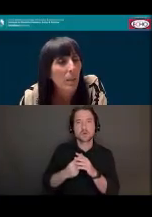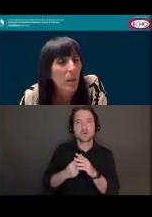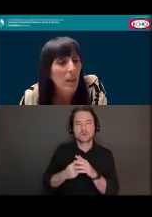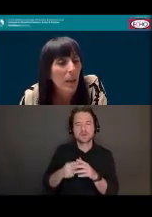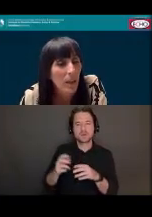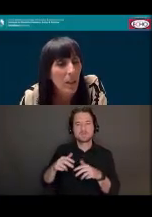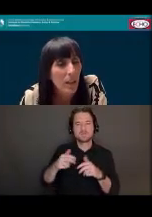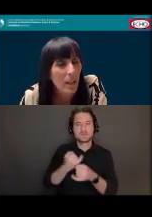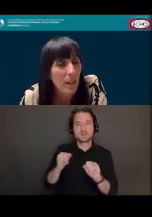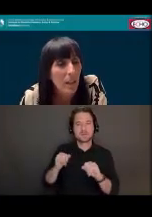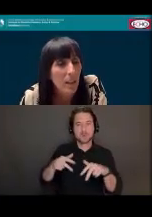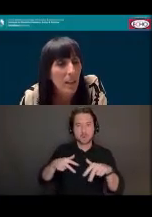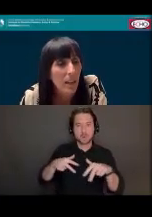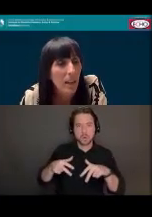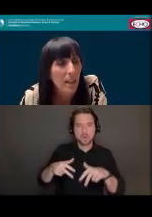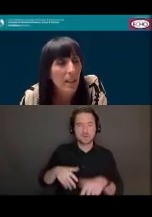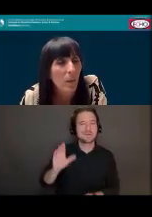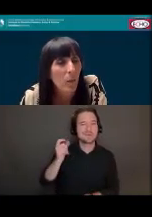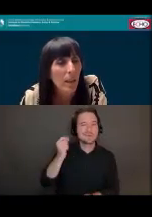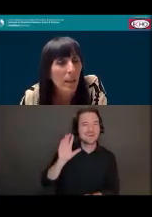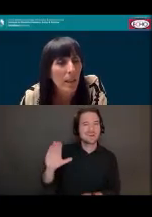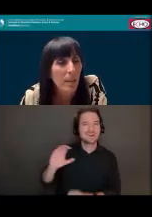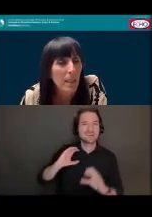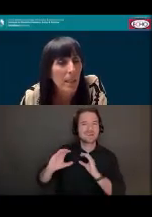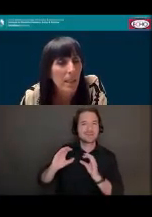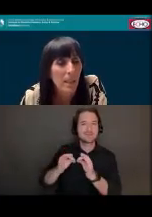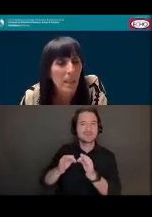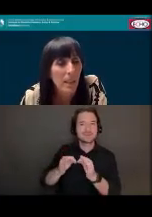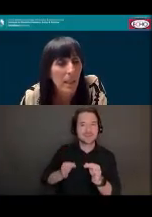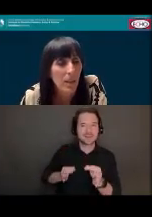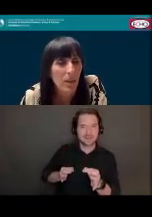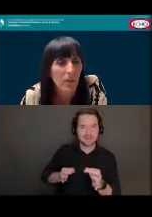communication is delayed with limited intentional